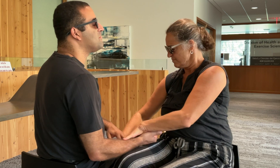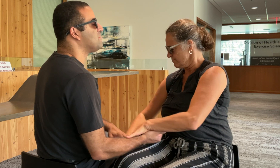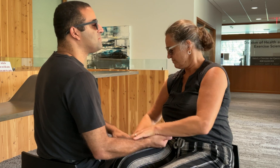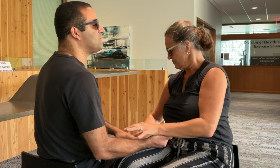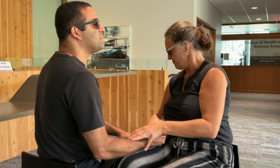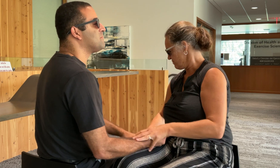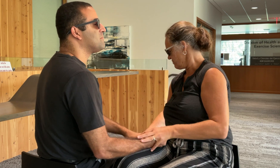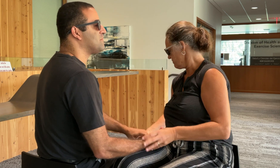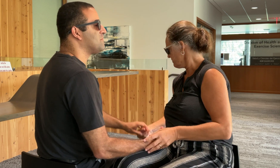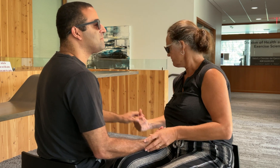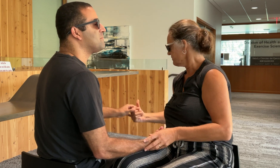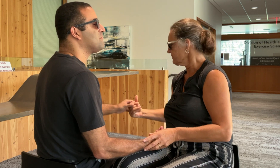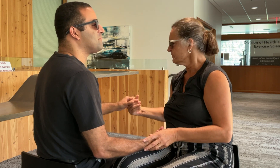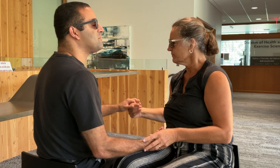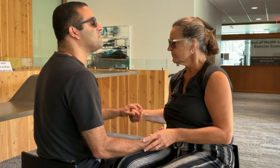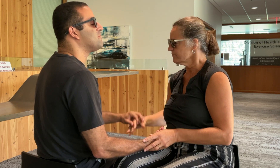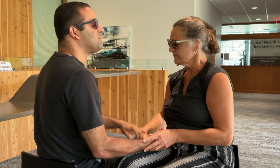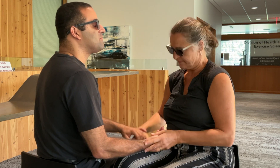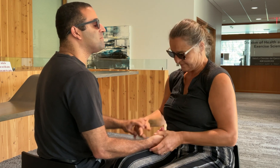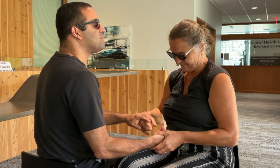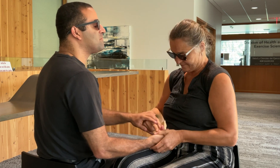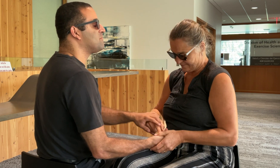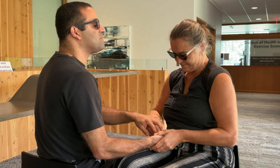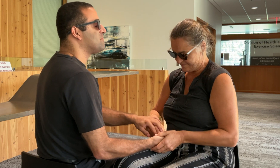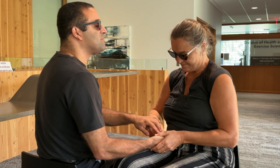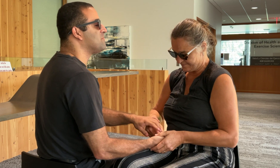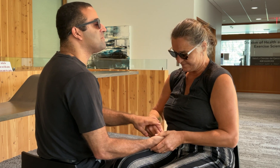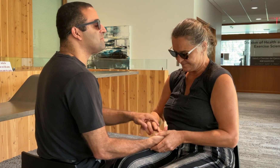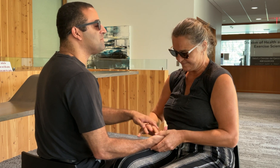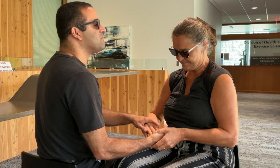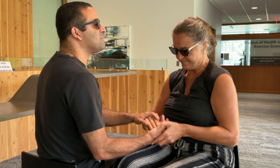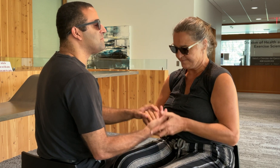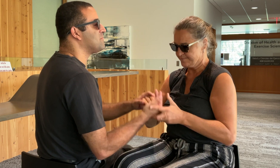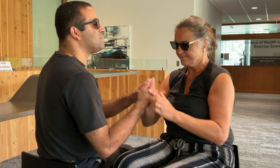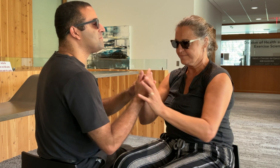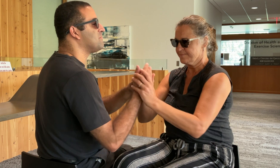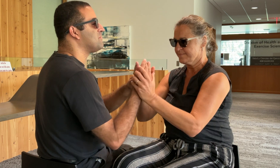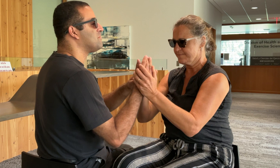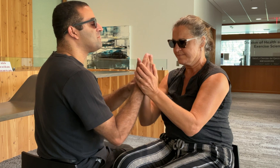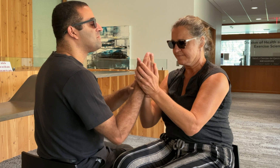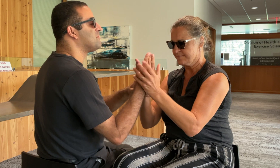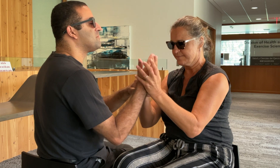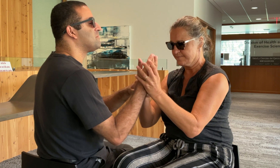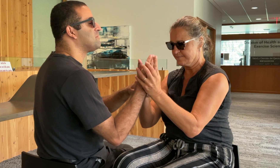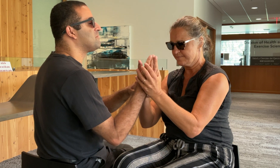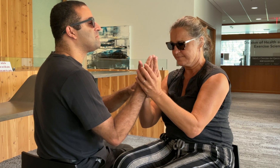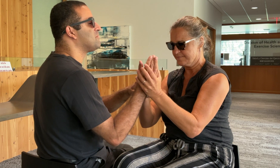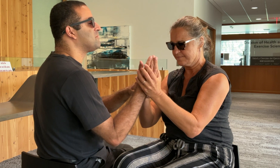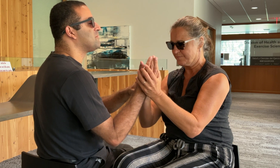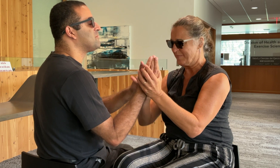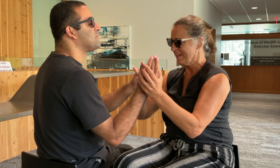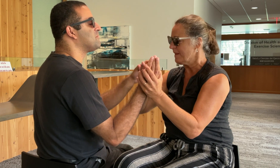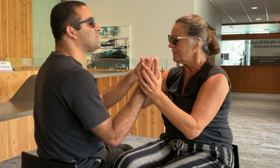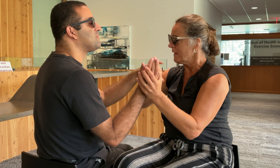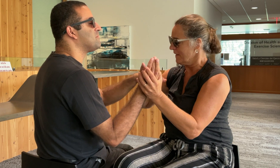I manipulate the H2 into an upright cupped position and tap on it to say that as in, that is what the birds were after.